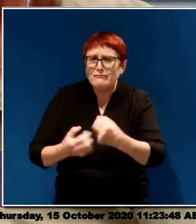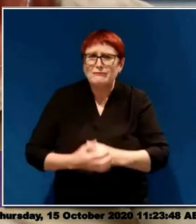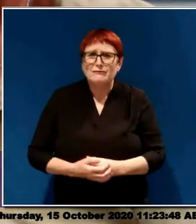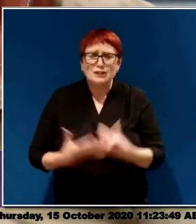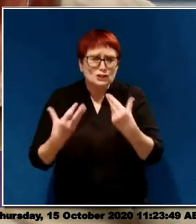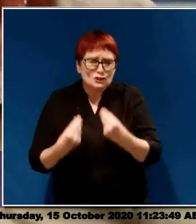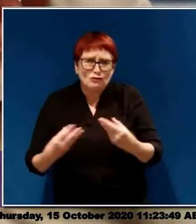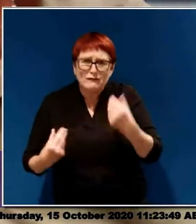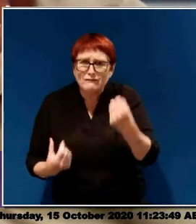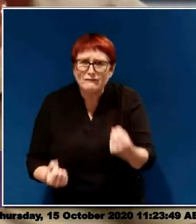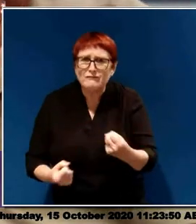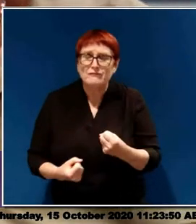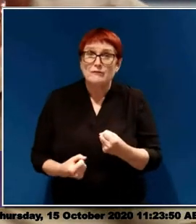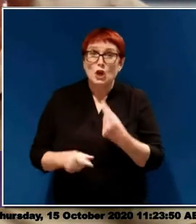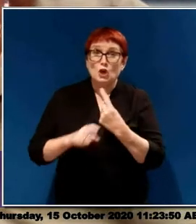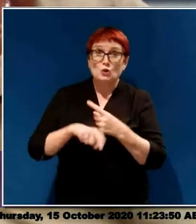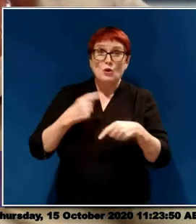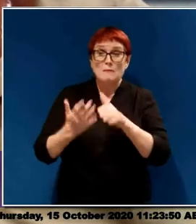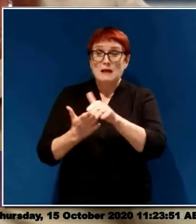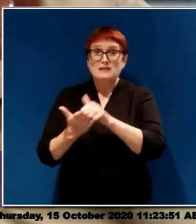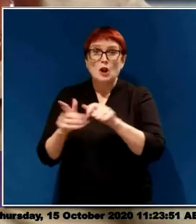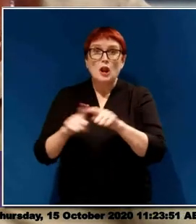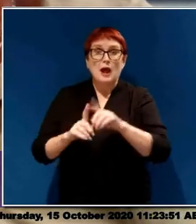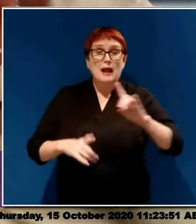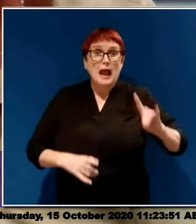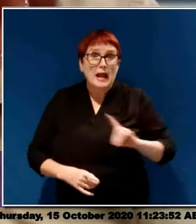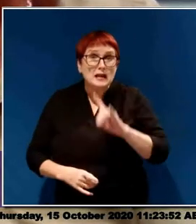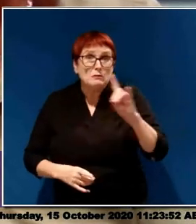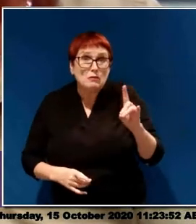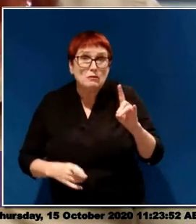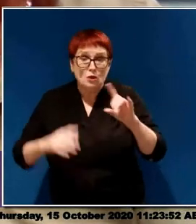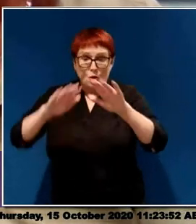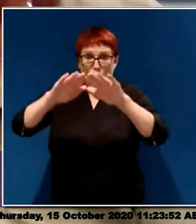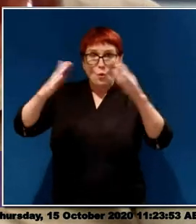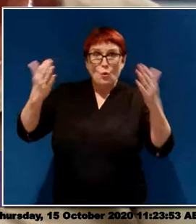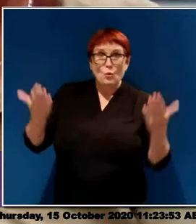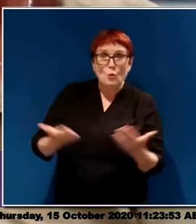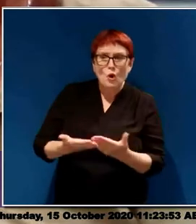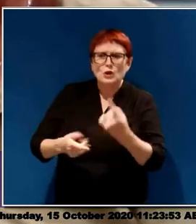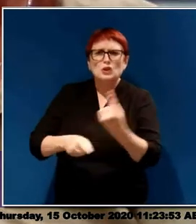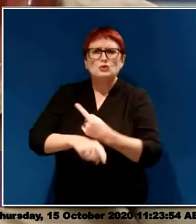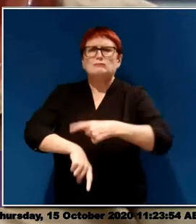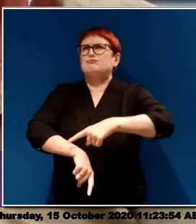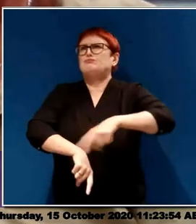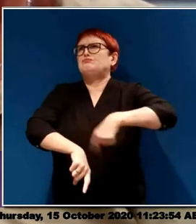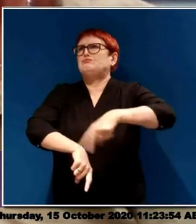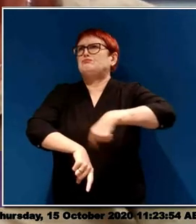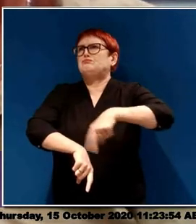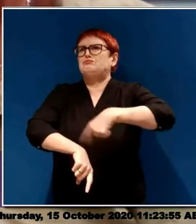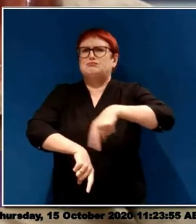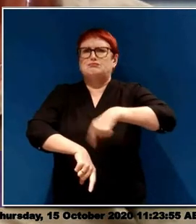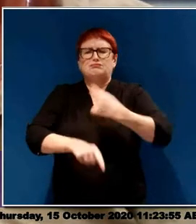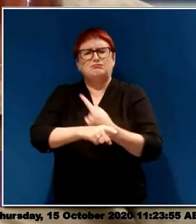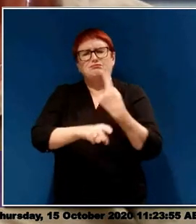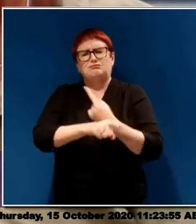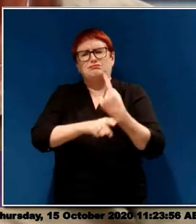like animals or the universe, and he will talk for hours to you about it whether you want to listen or not, because he will make you listen.